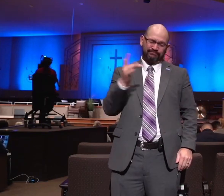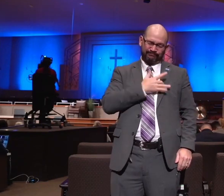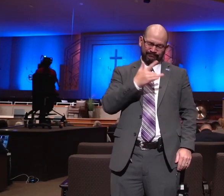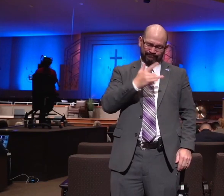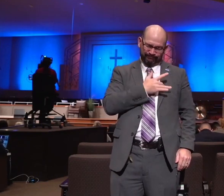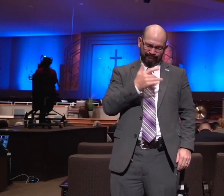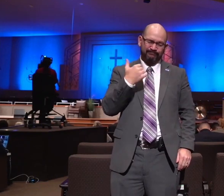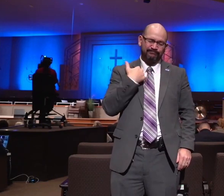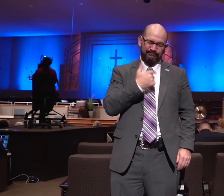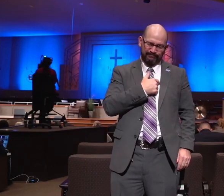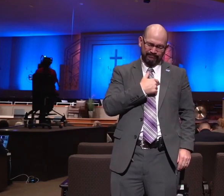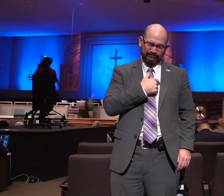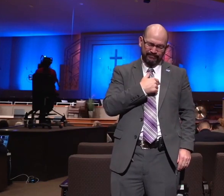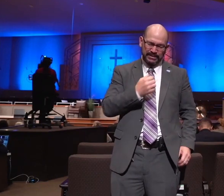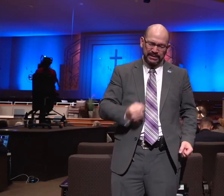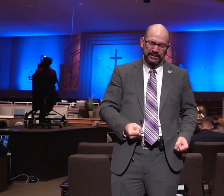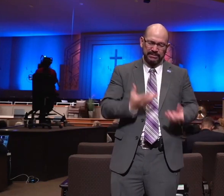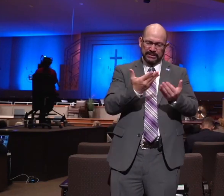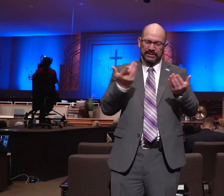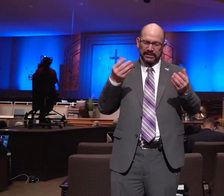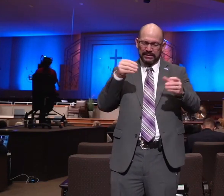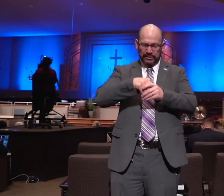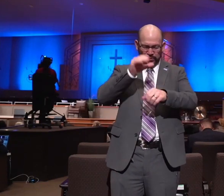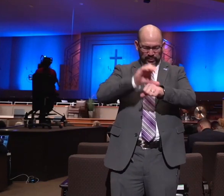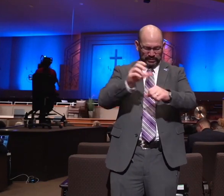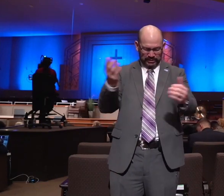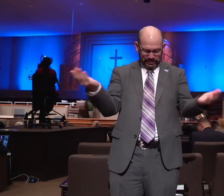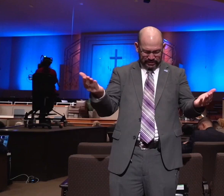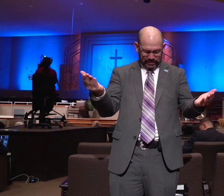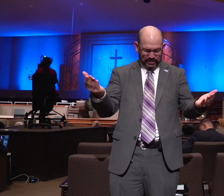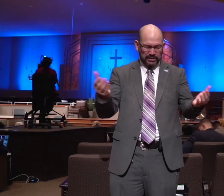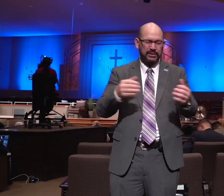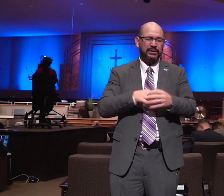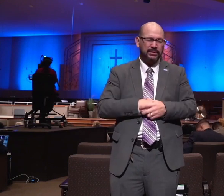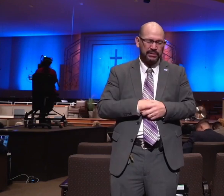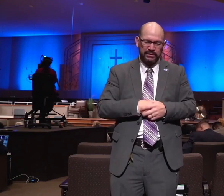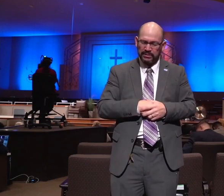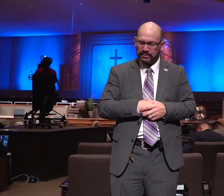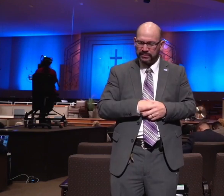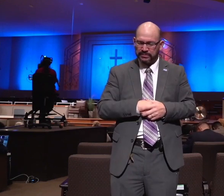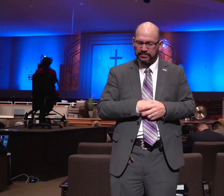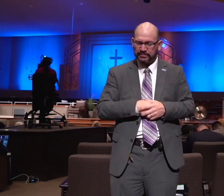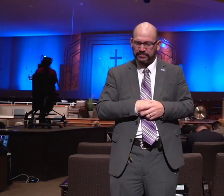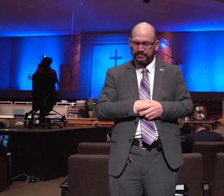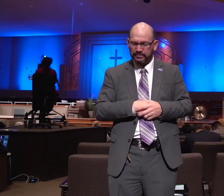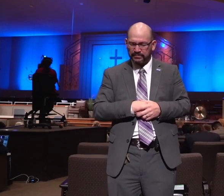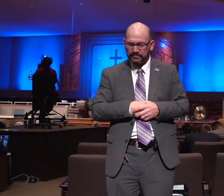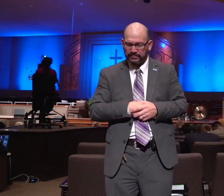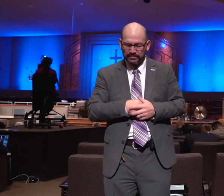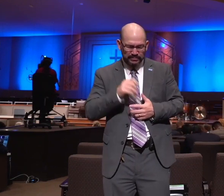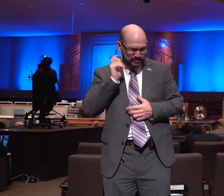so many things in this church that will be